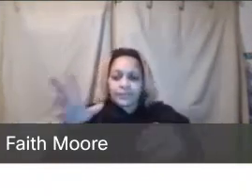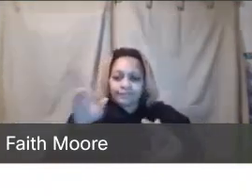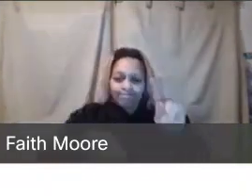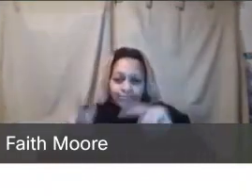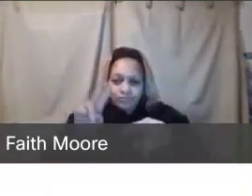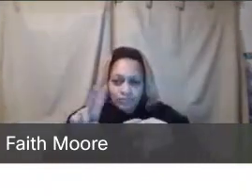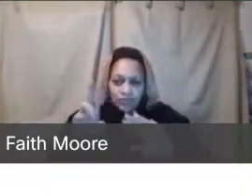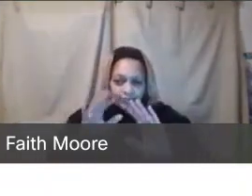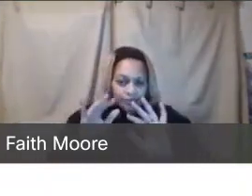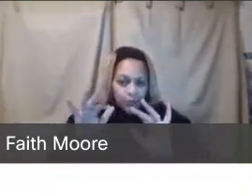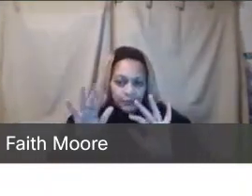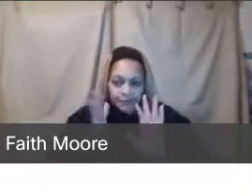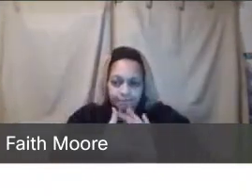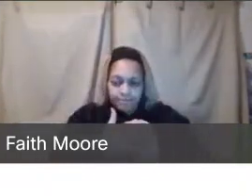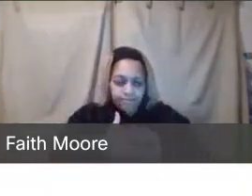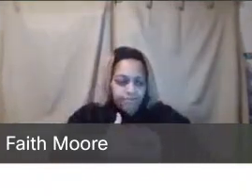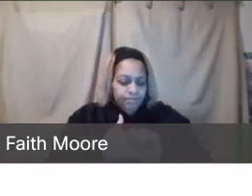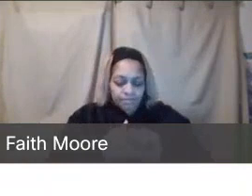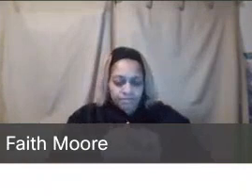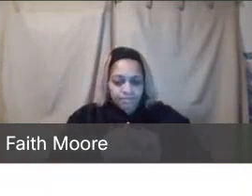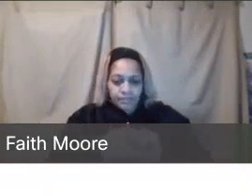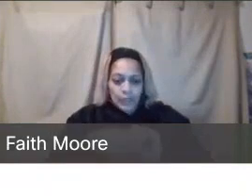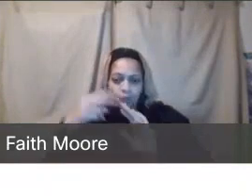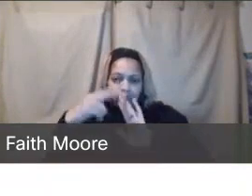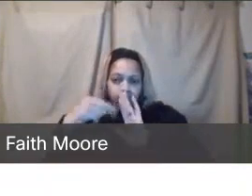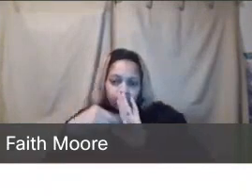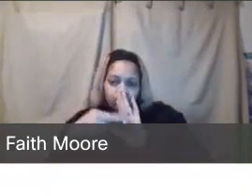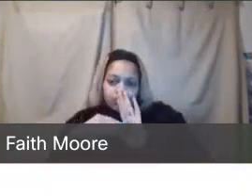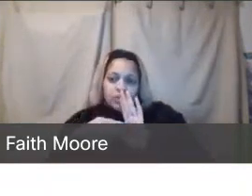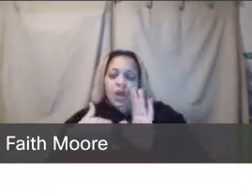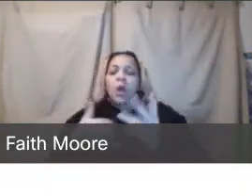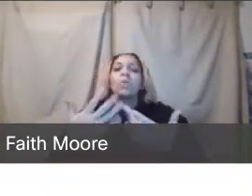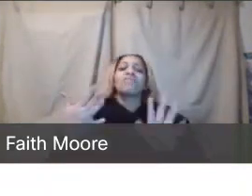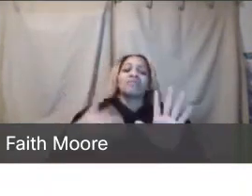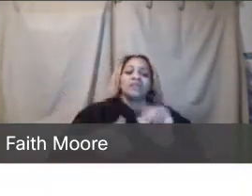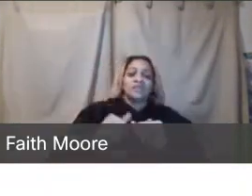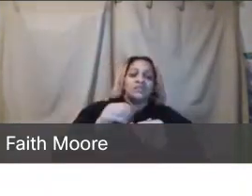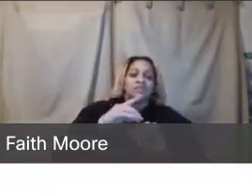Now, we answer the petty cab I'll find it in a 2nd.